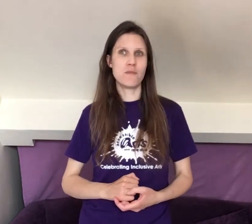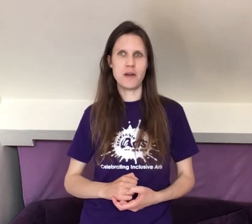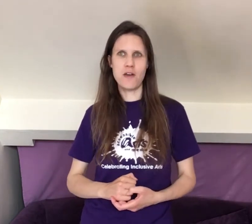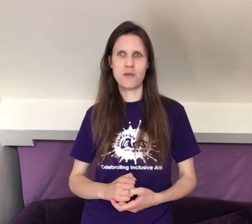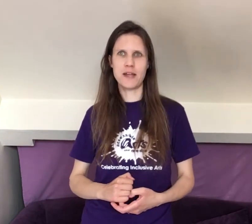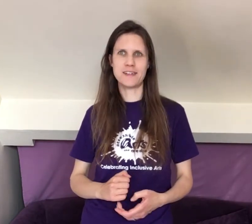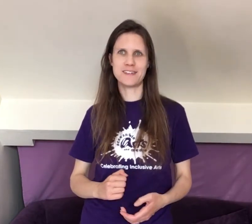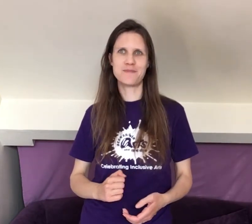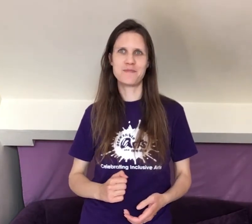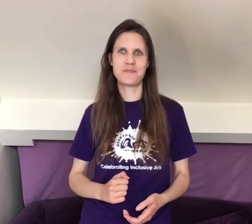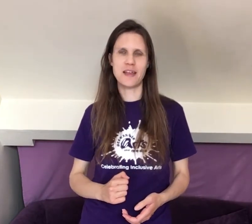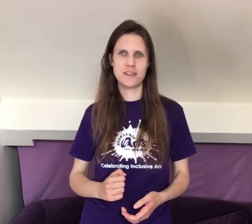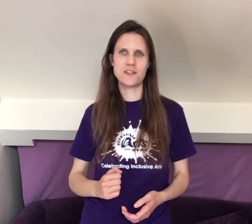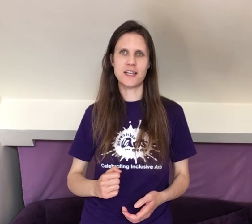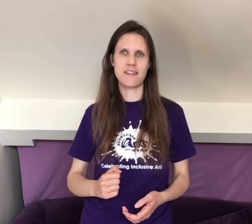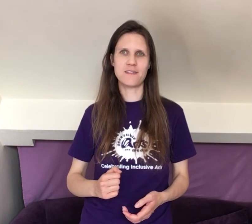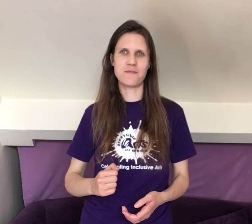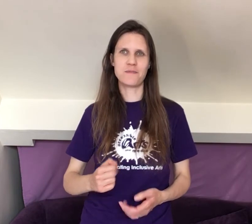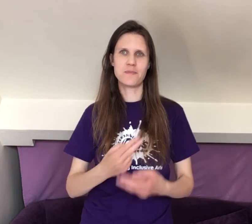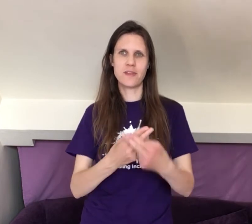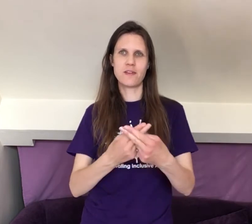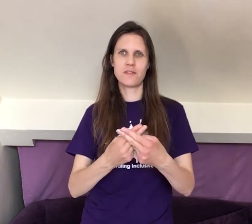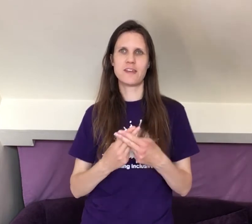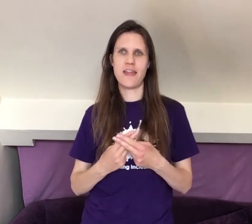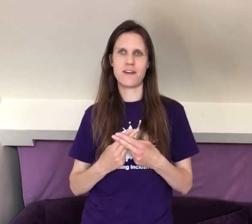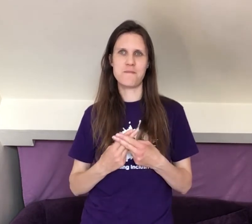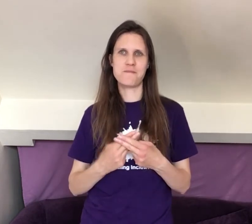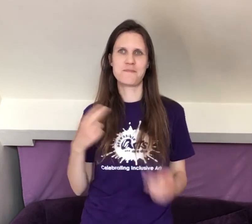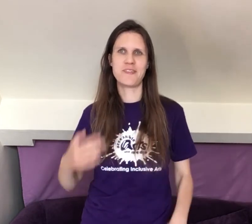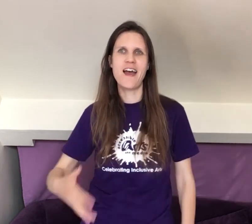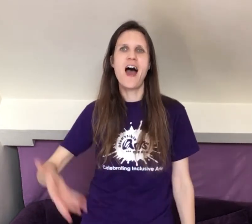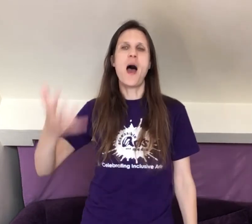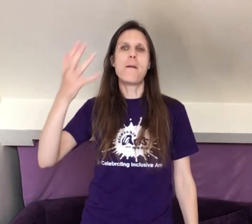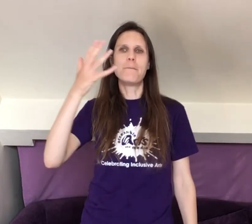From blow the wind. Let’s go together. Together.